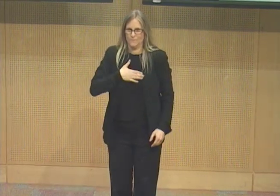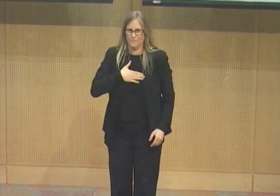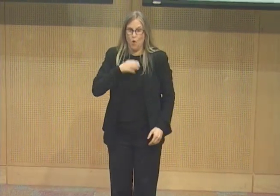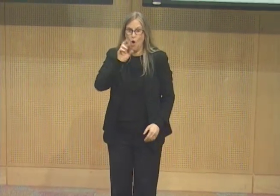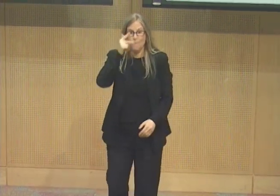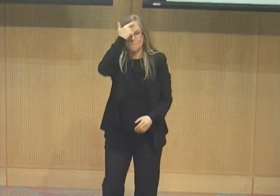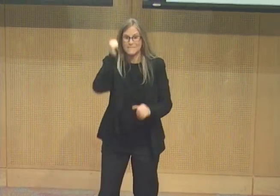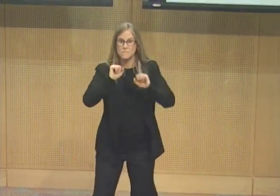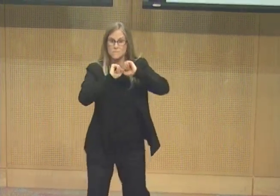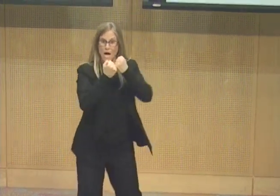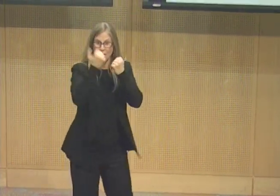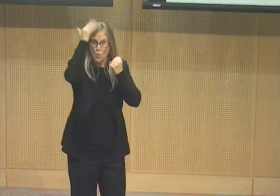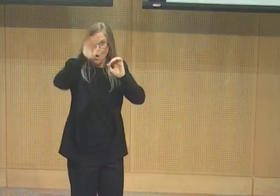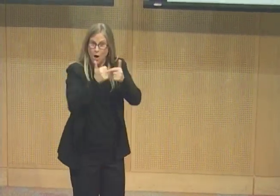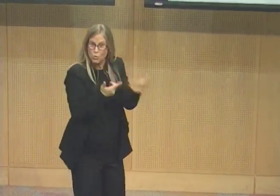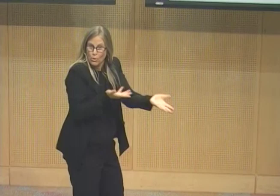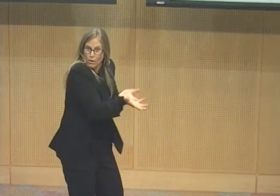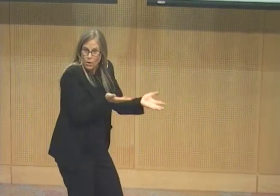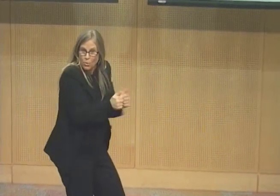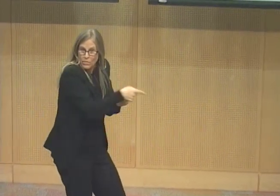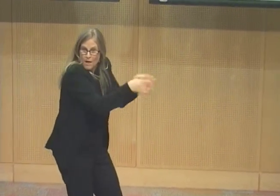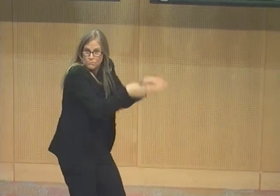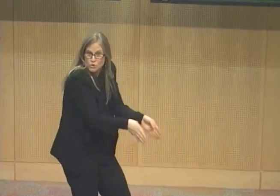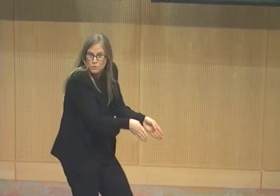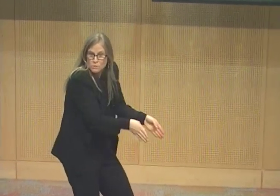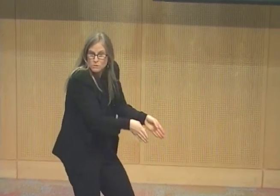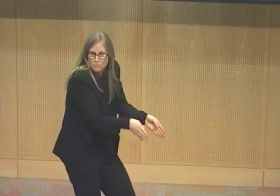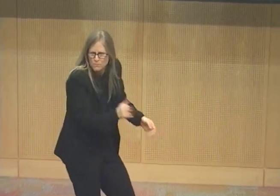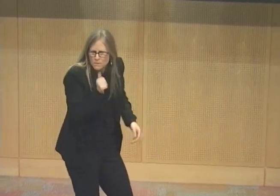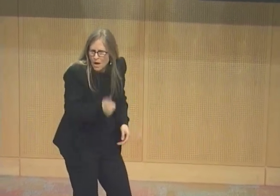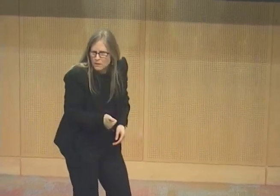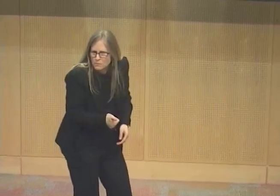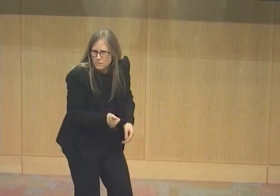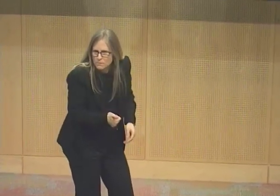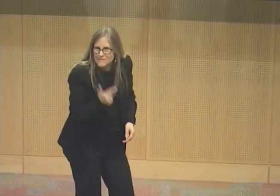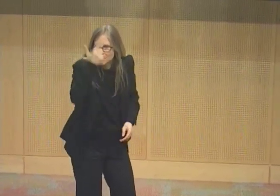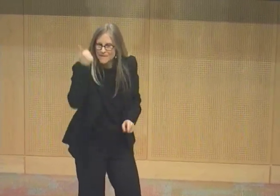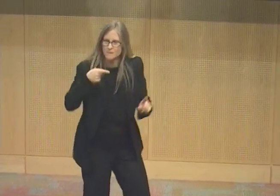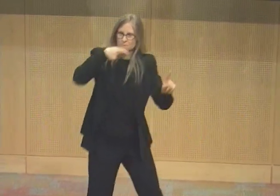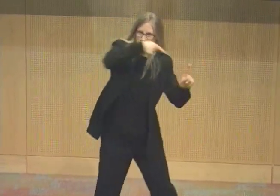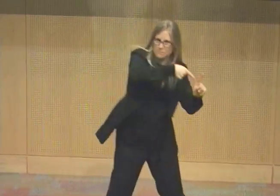Isolation is occurring because the individual is Deaf,